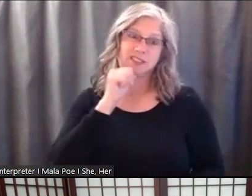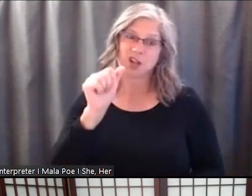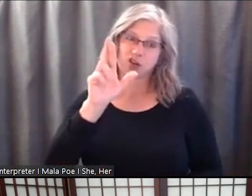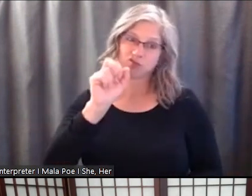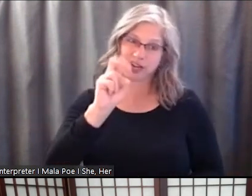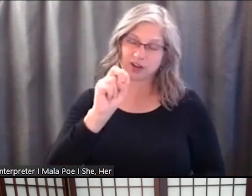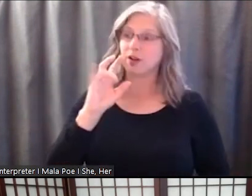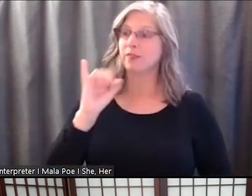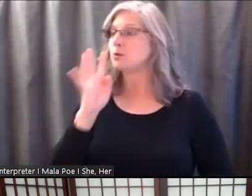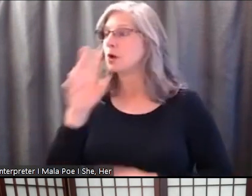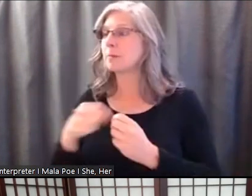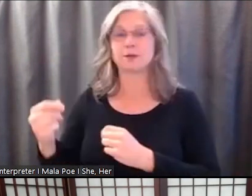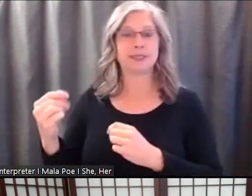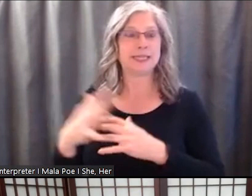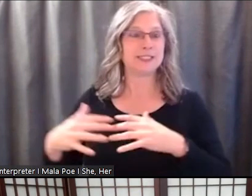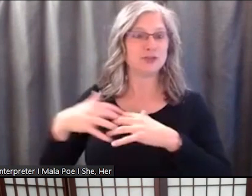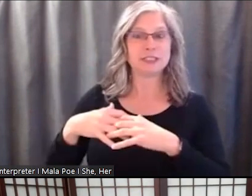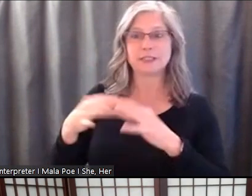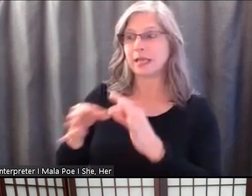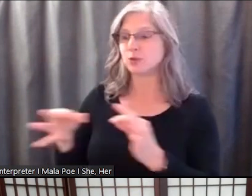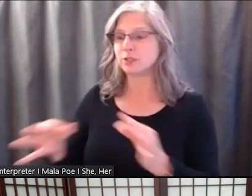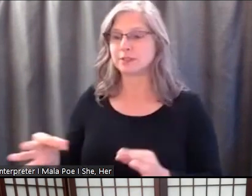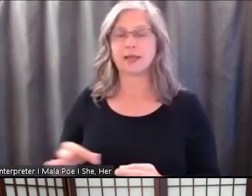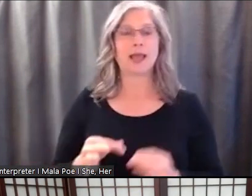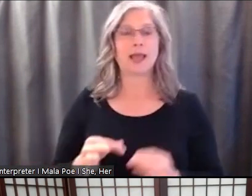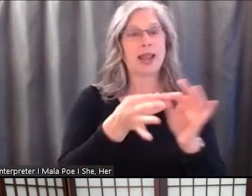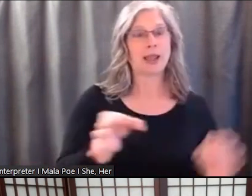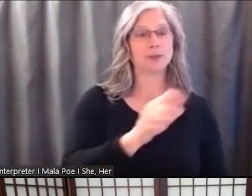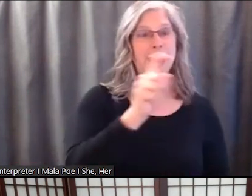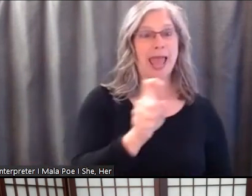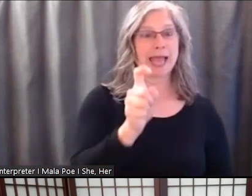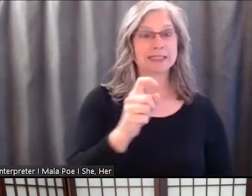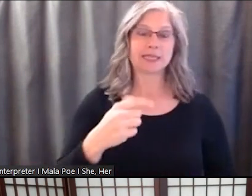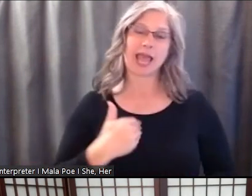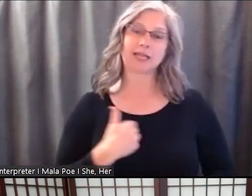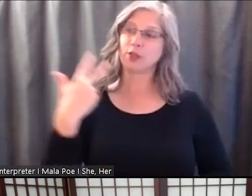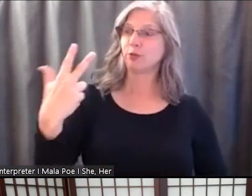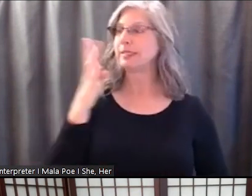For people to say something like language X has only three speakers, even when there might be,